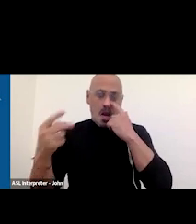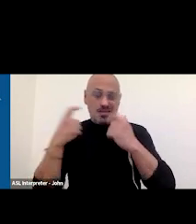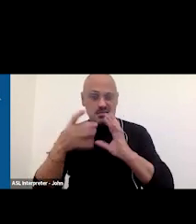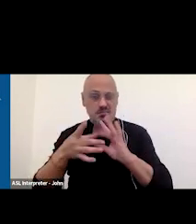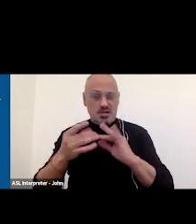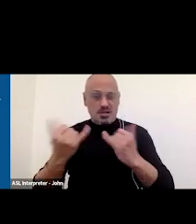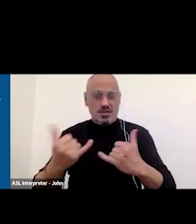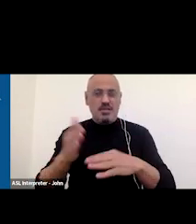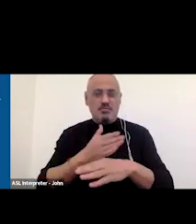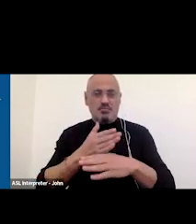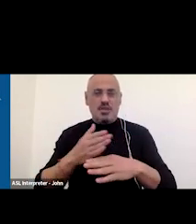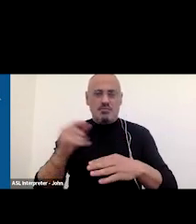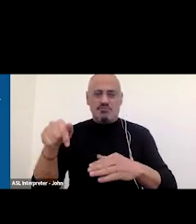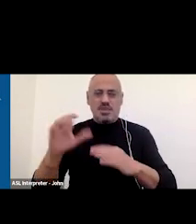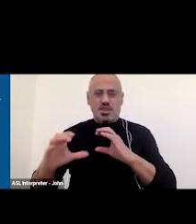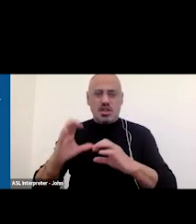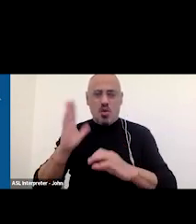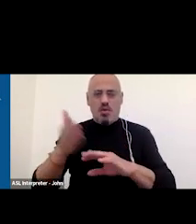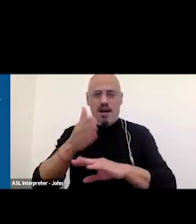we'll be sure to drop in the chat after my presentation.